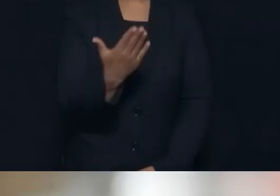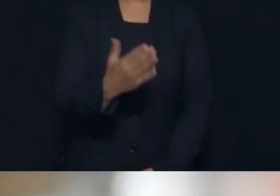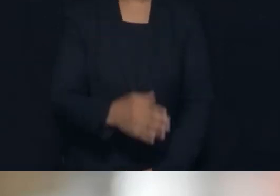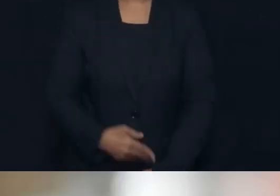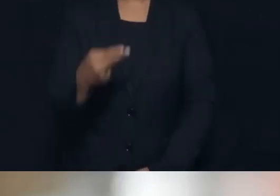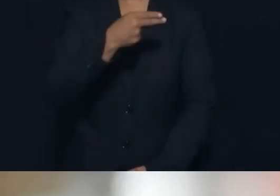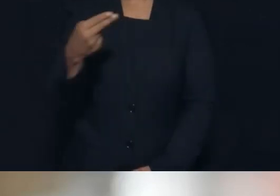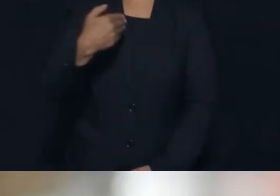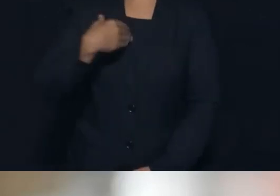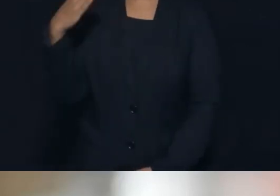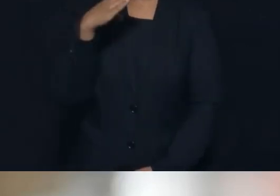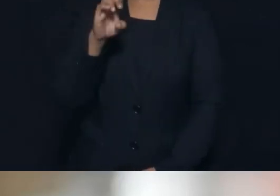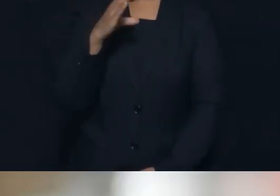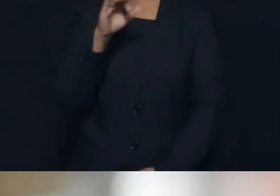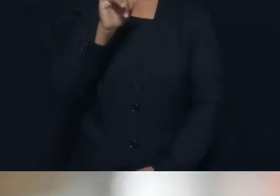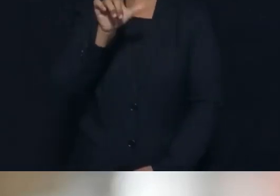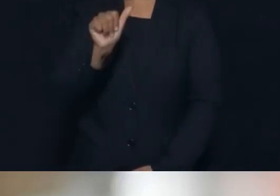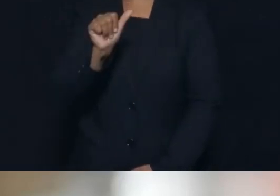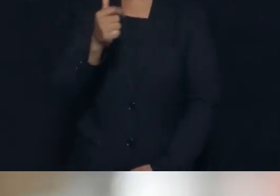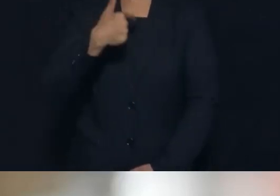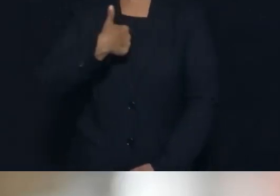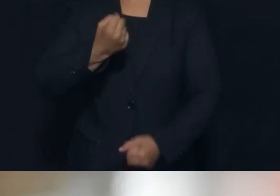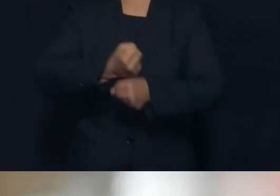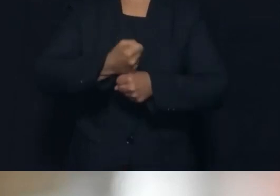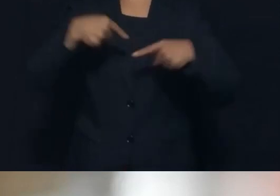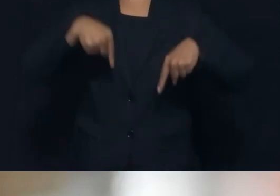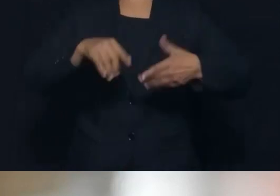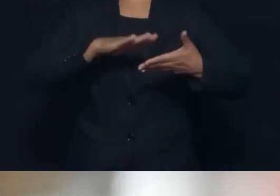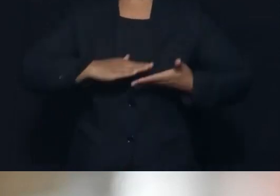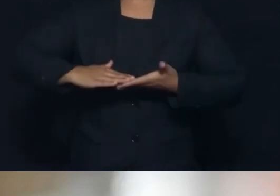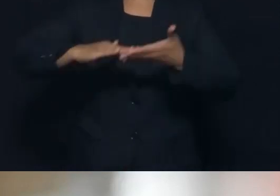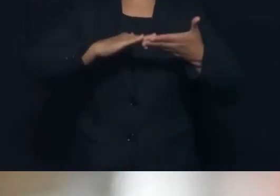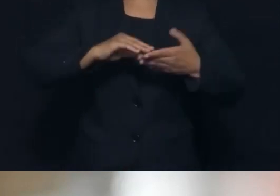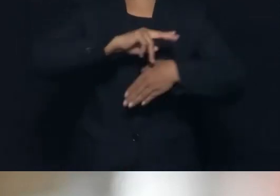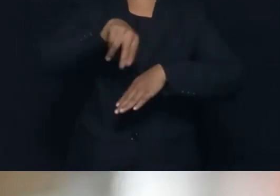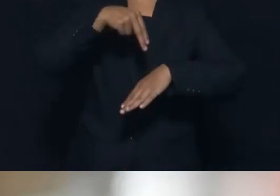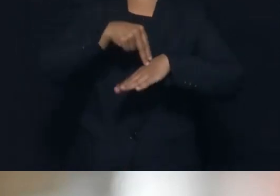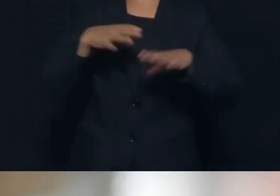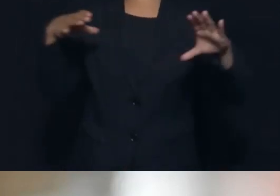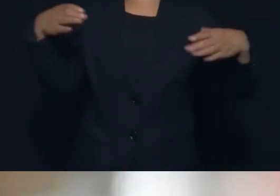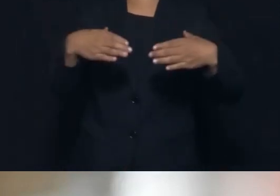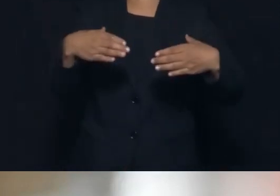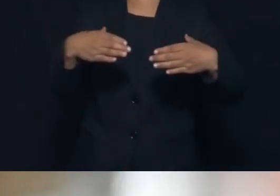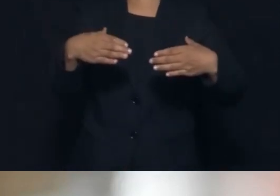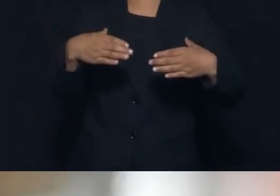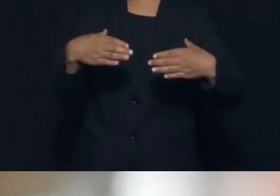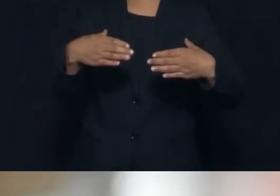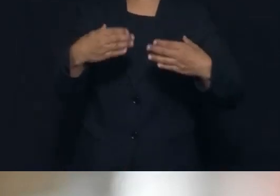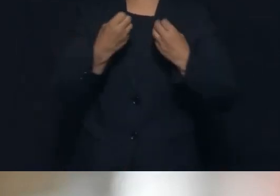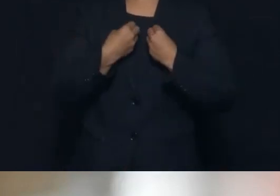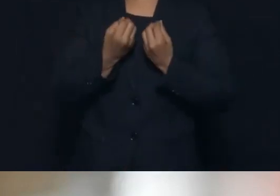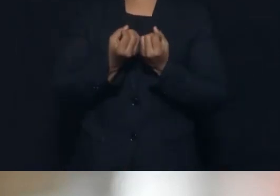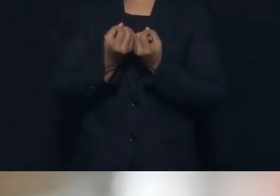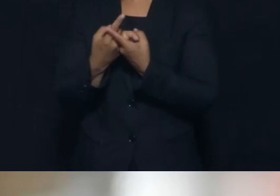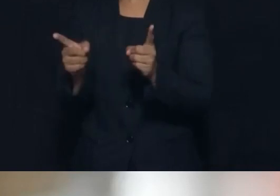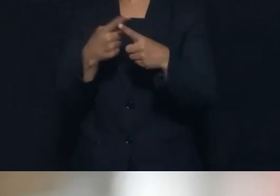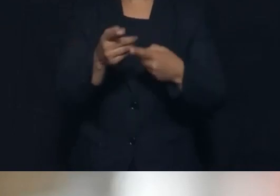There is more and more awareness about the obligation of using EU money considering accessibility.